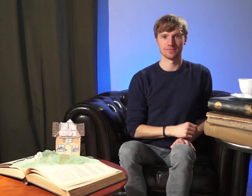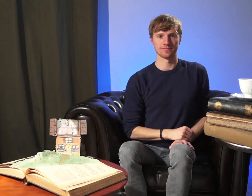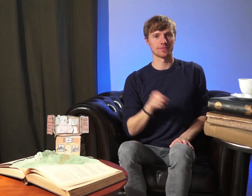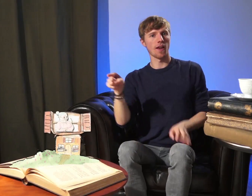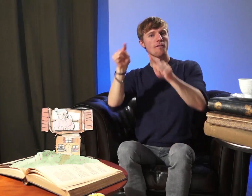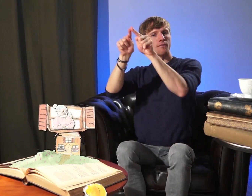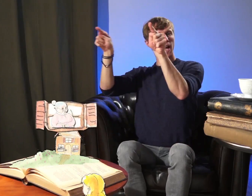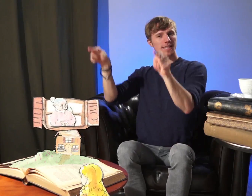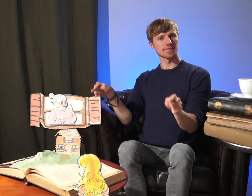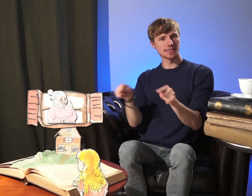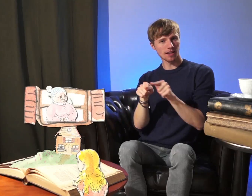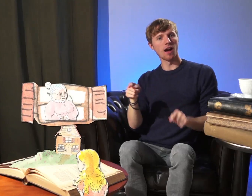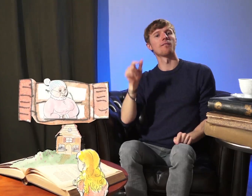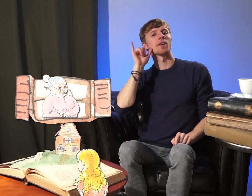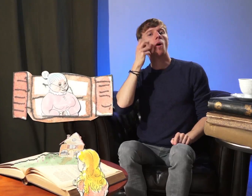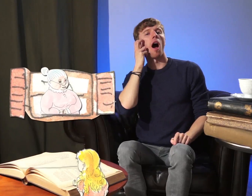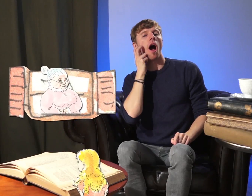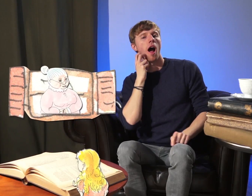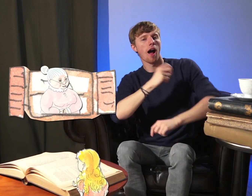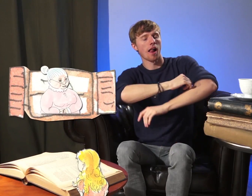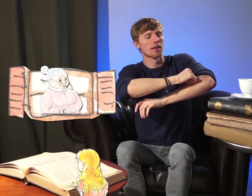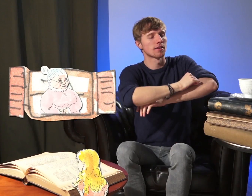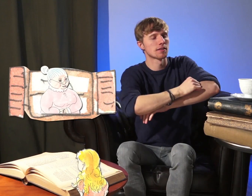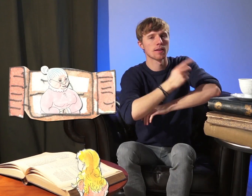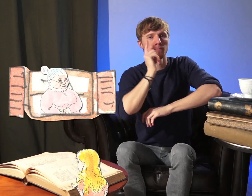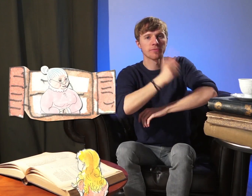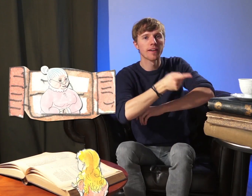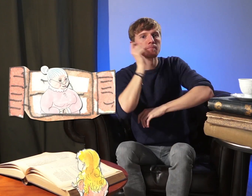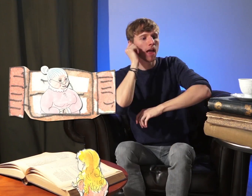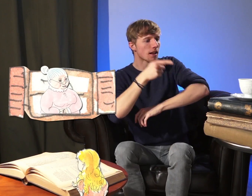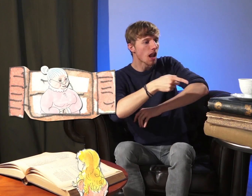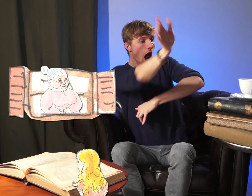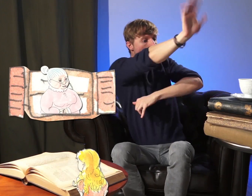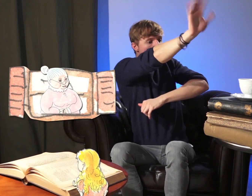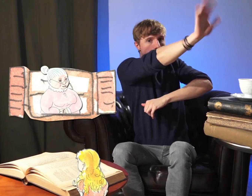And old woman stood behind its window and waved the girl towards her.